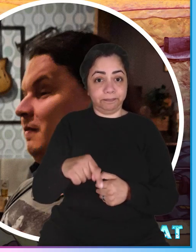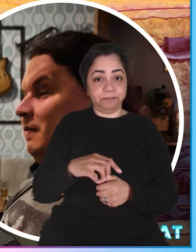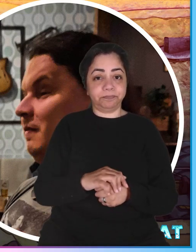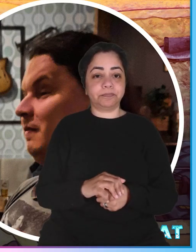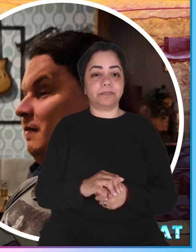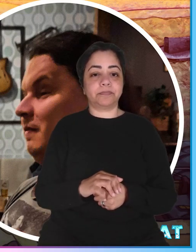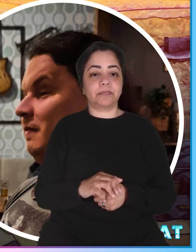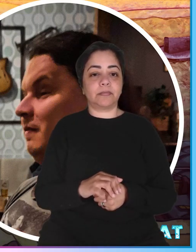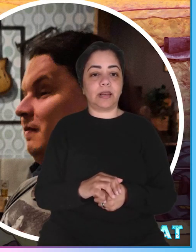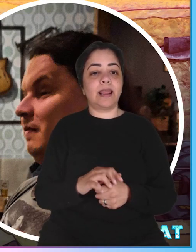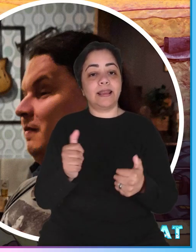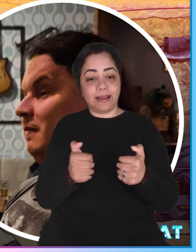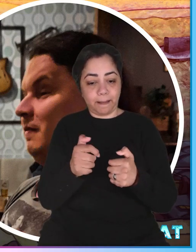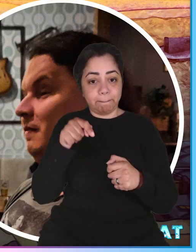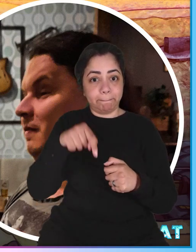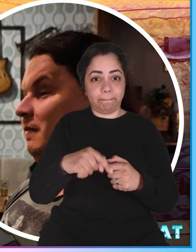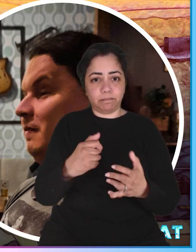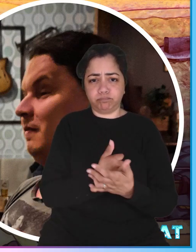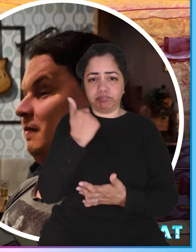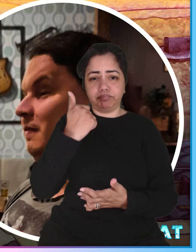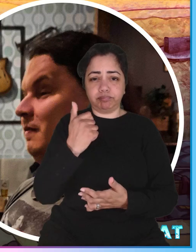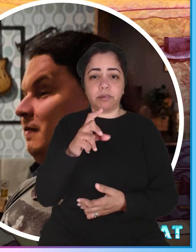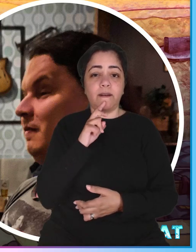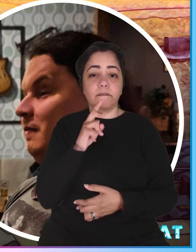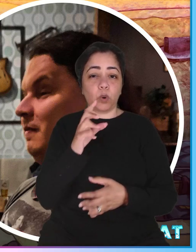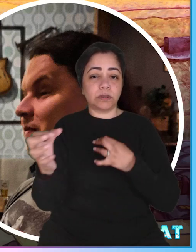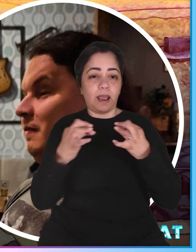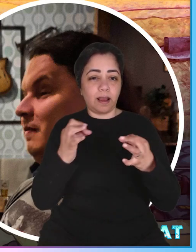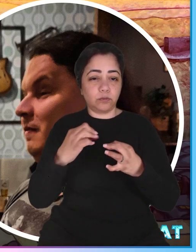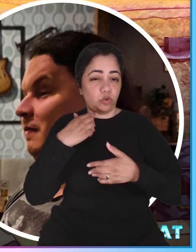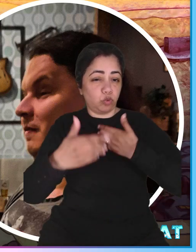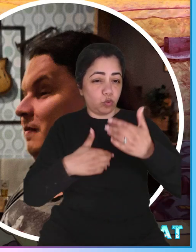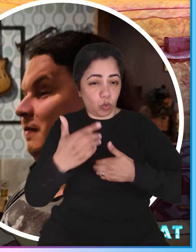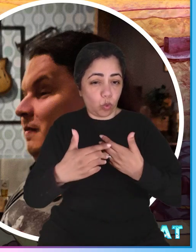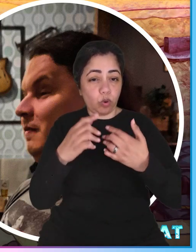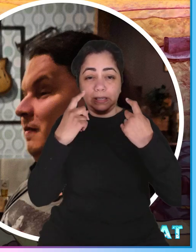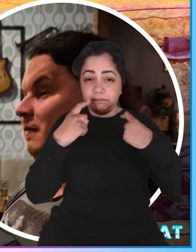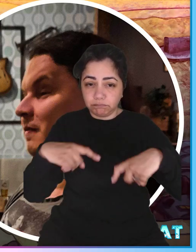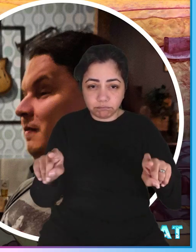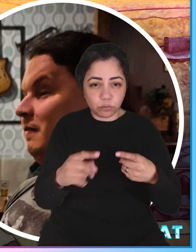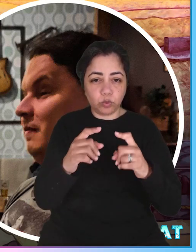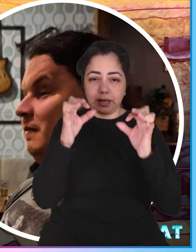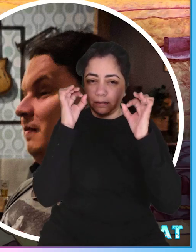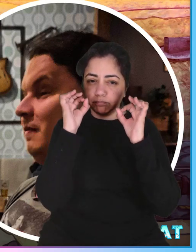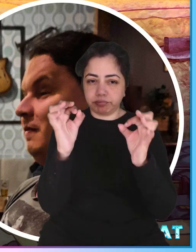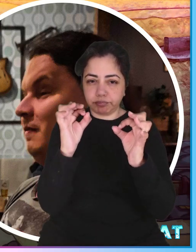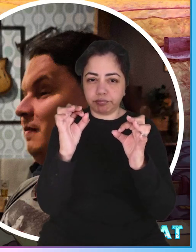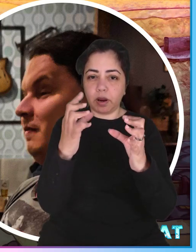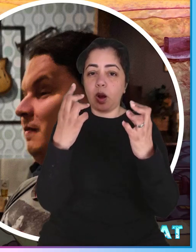This is (a) really, really fantastic game, with excellent voice acting, story, and music